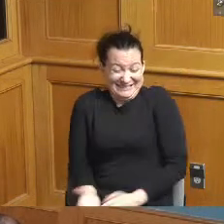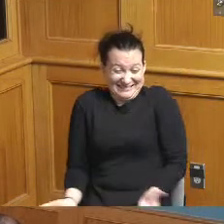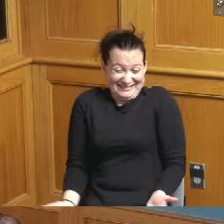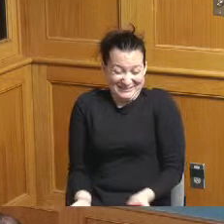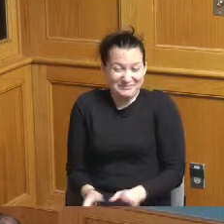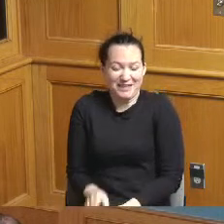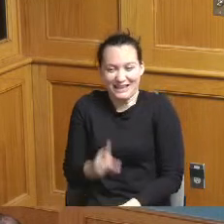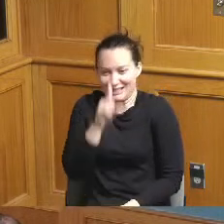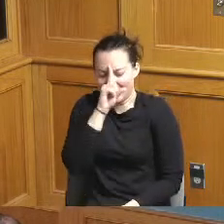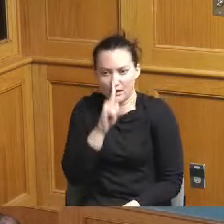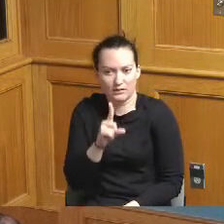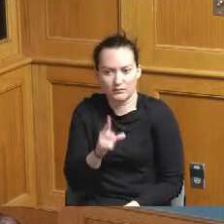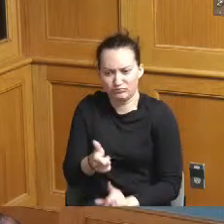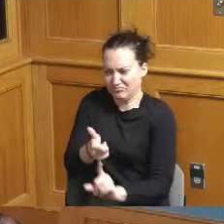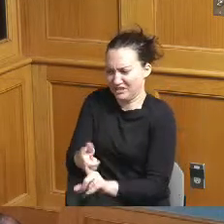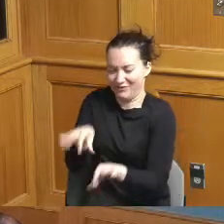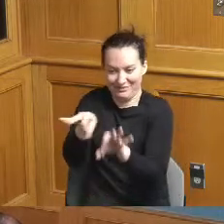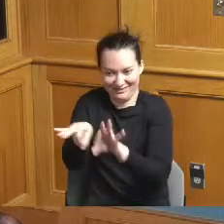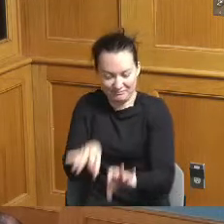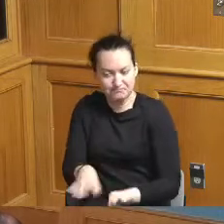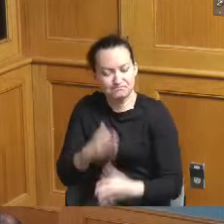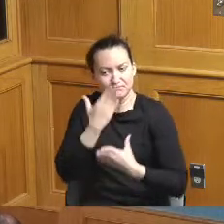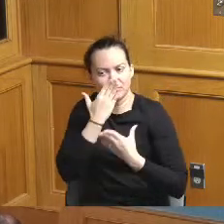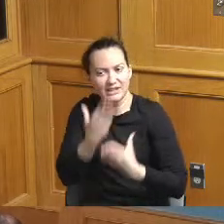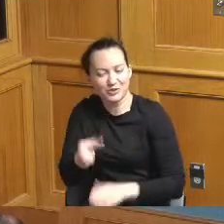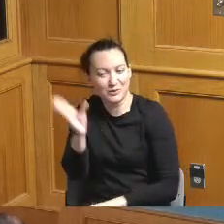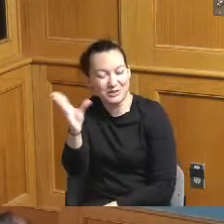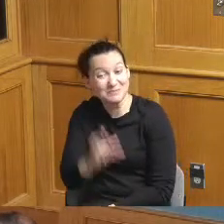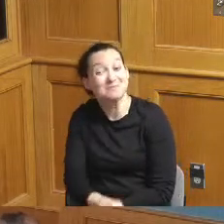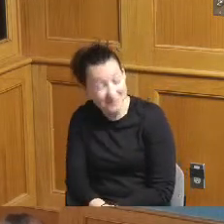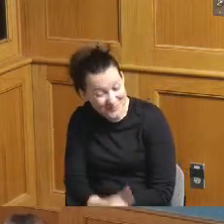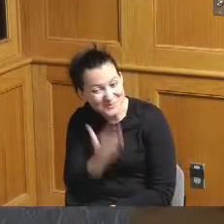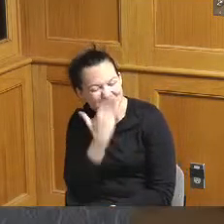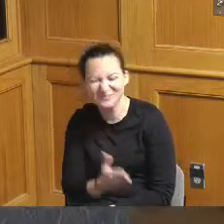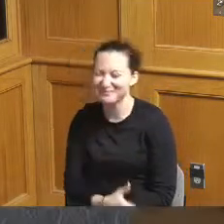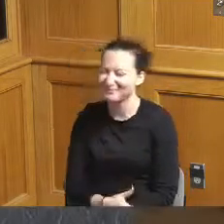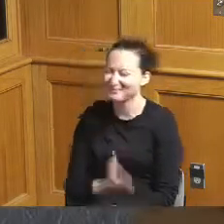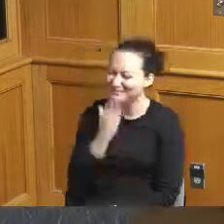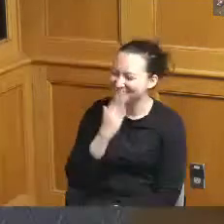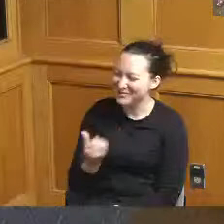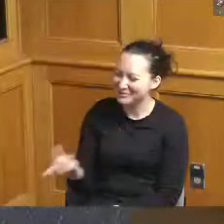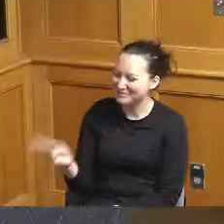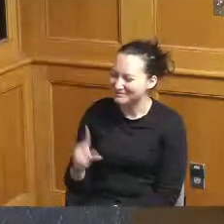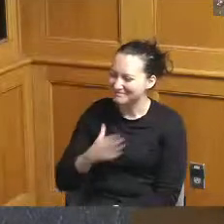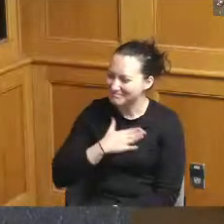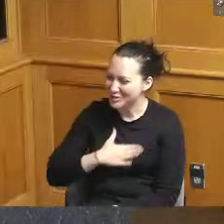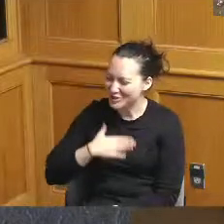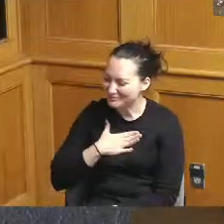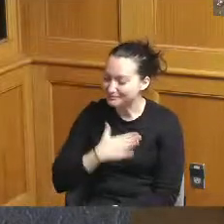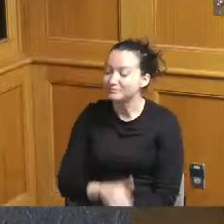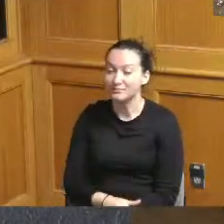I think this is very self-explanatory and I appreciate your presentation thank you thank you so much for having me I really appreciate it thank you